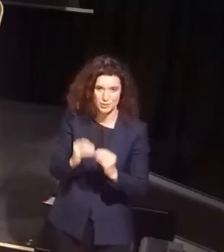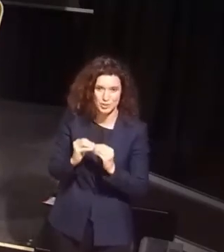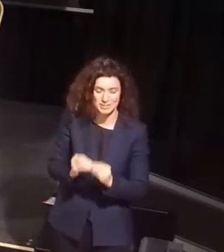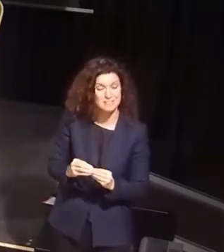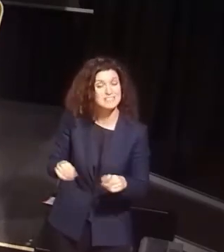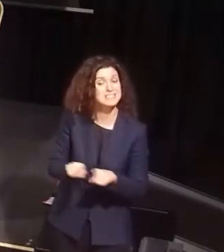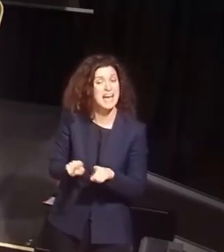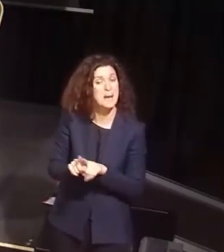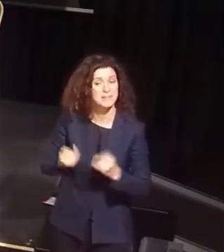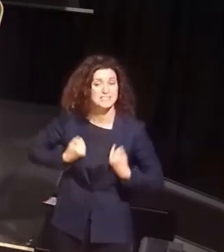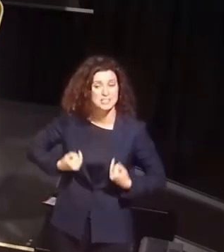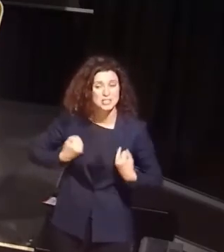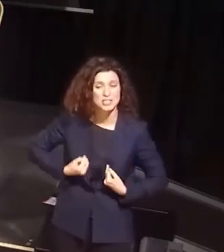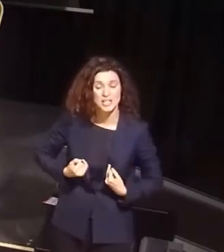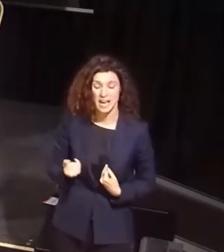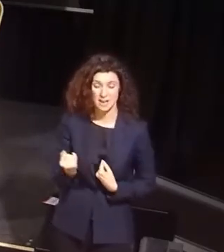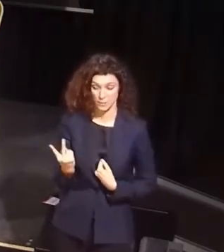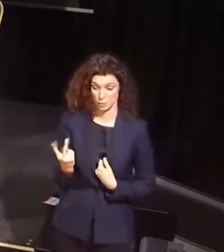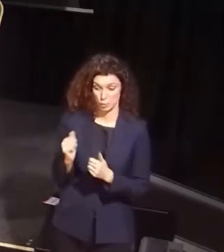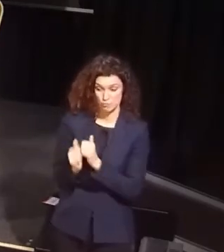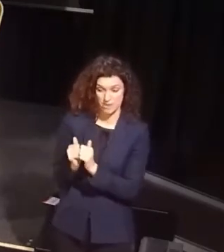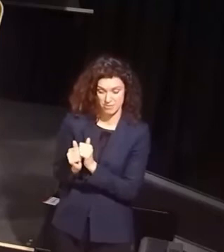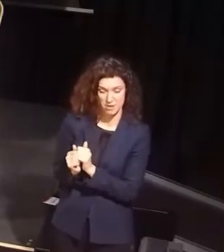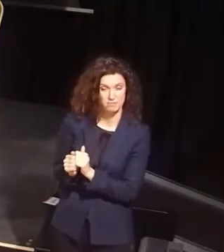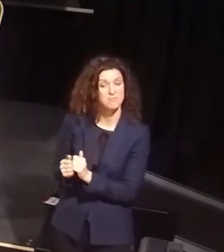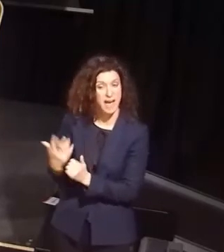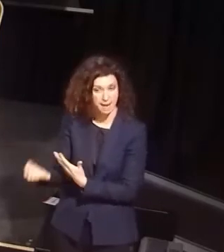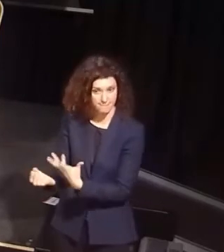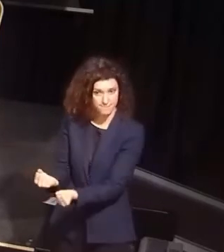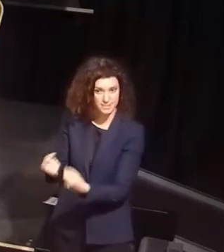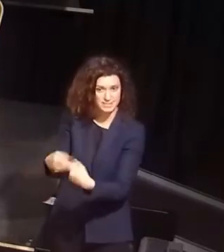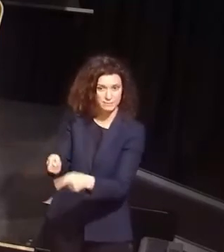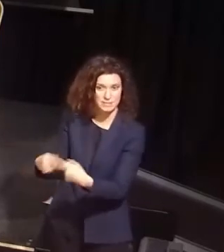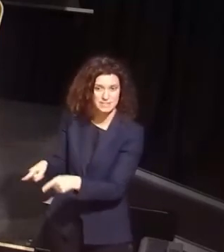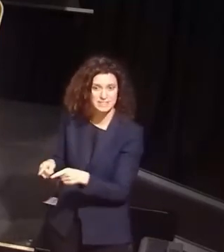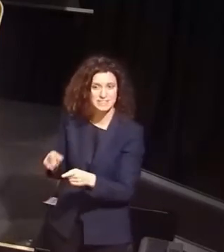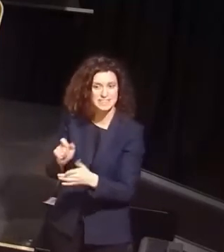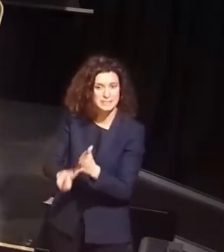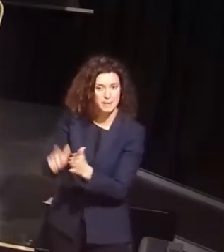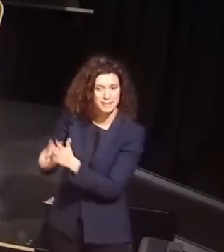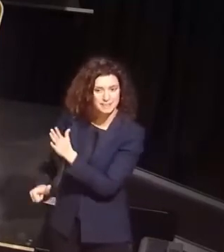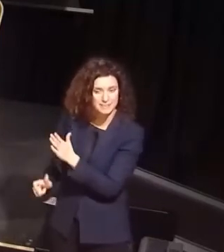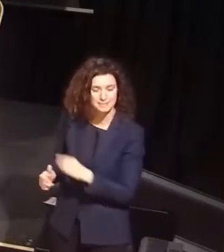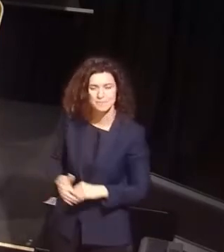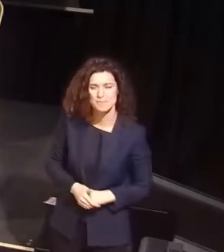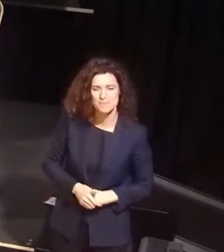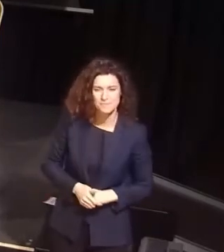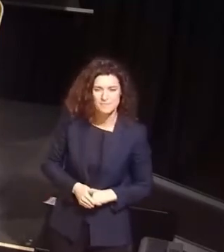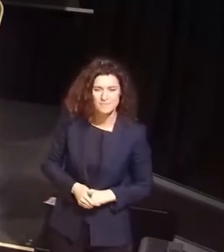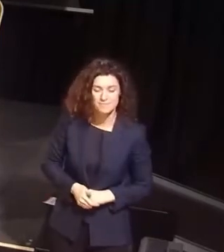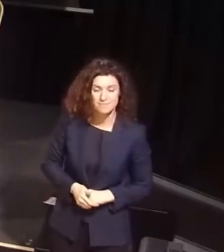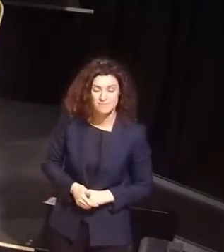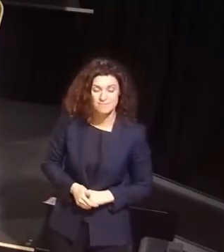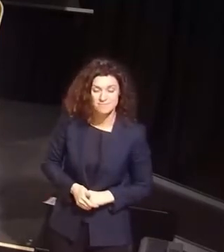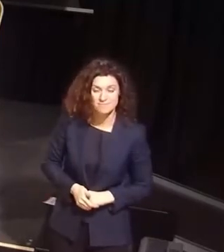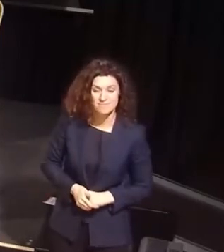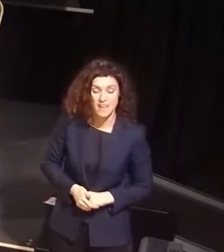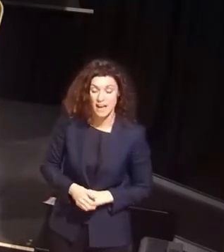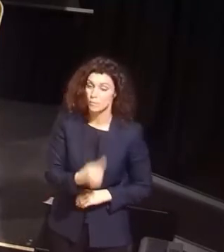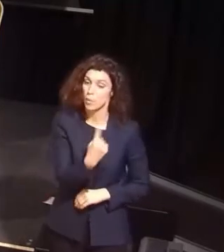His two brothers also have disabilities. But they're different. He also has another brother with no disabilities.